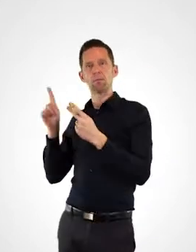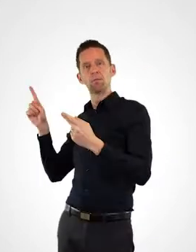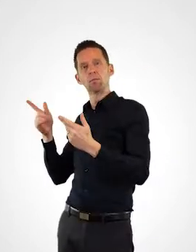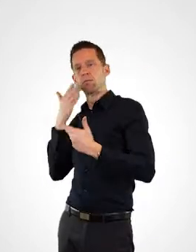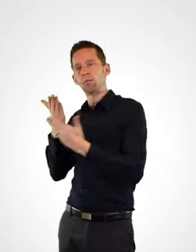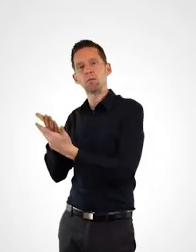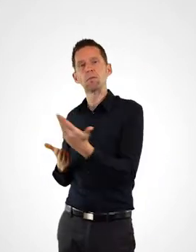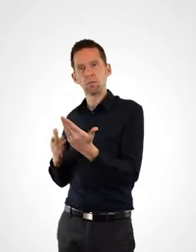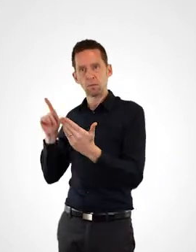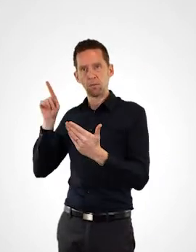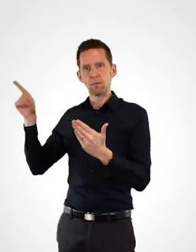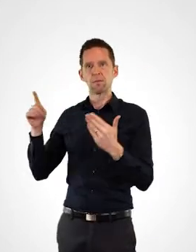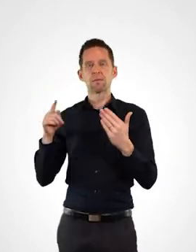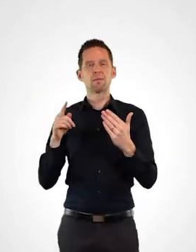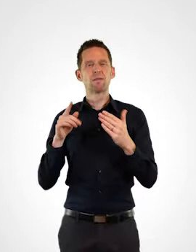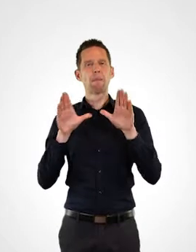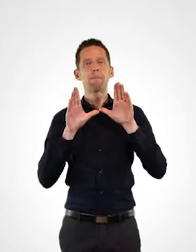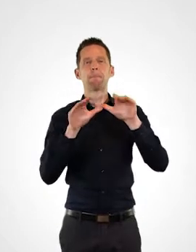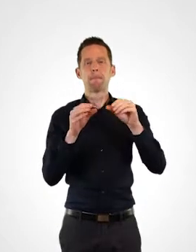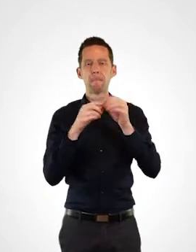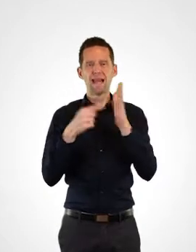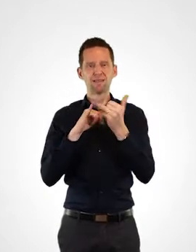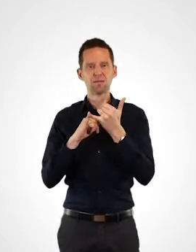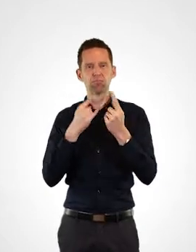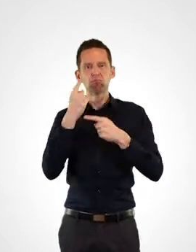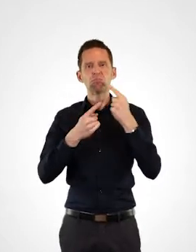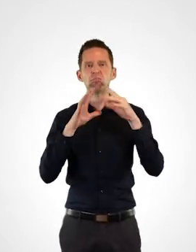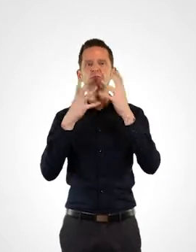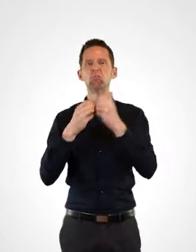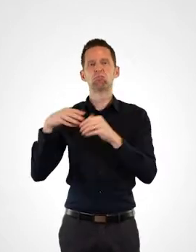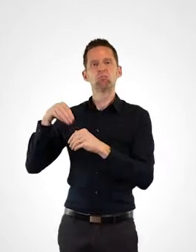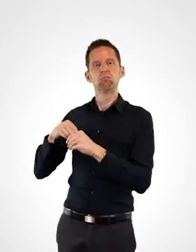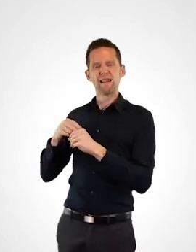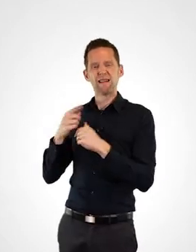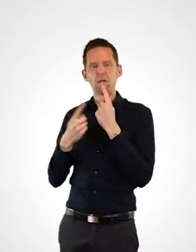and the expository book is a book simply called "Bats" that tells you all about bats.